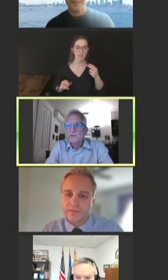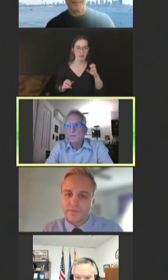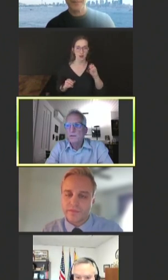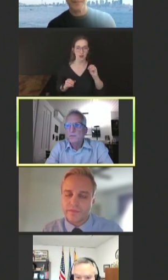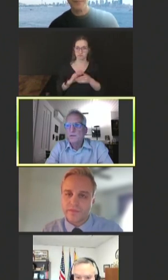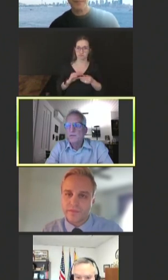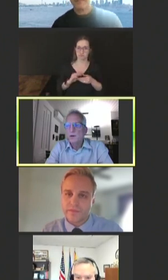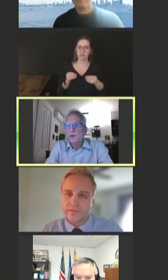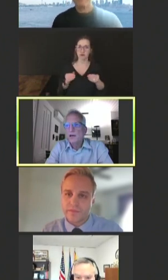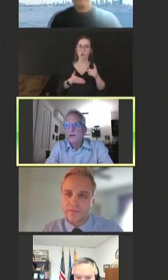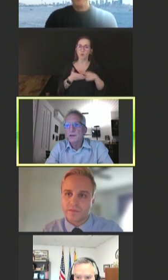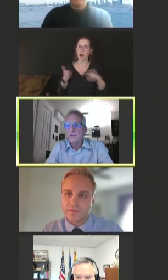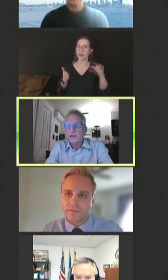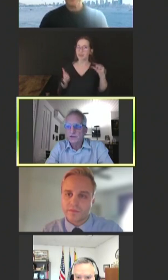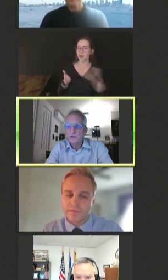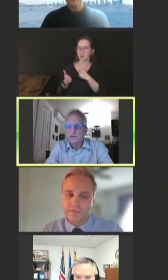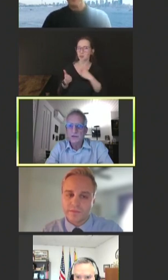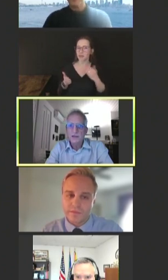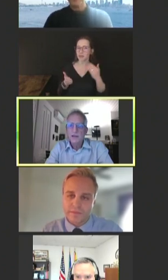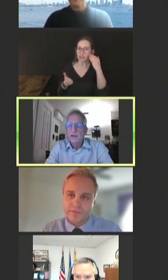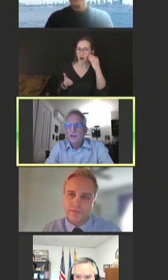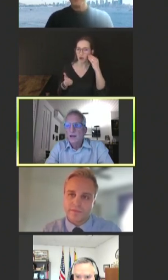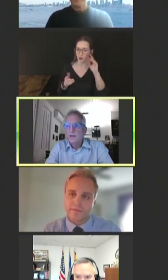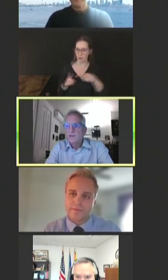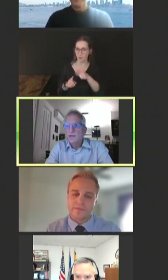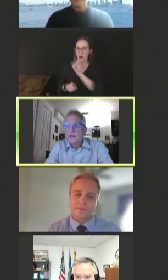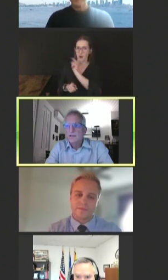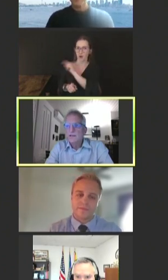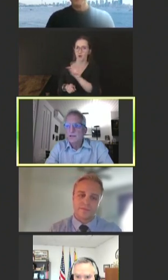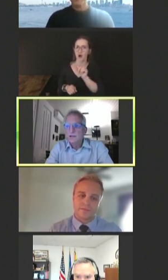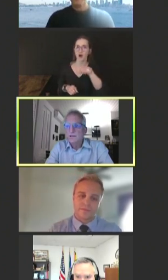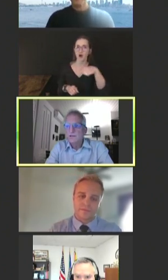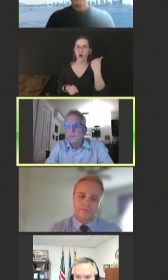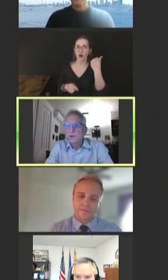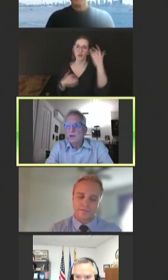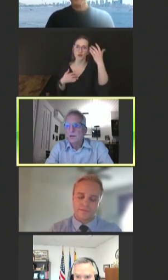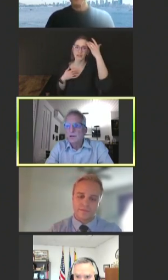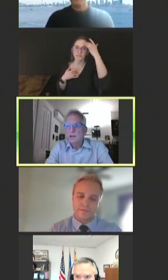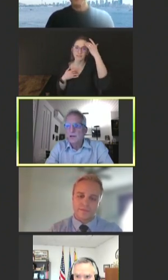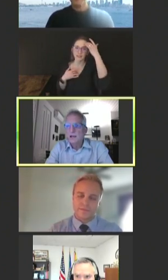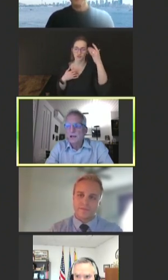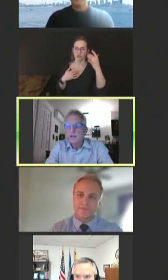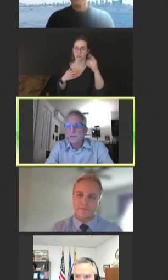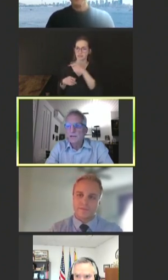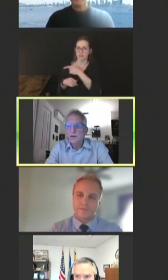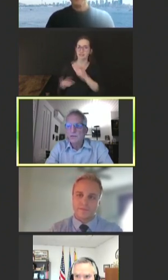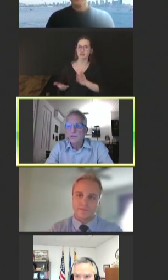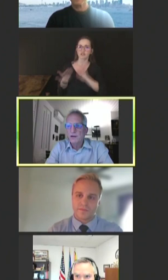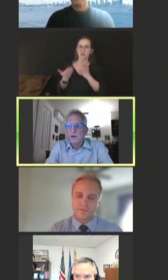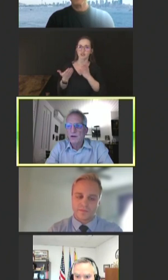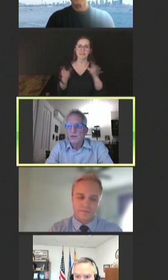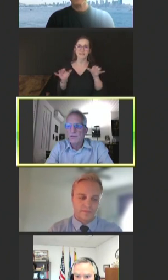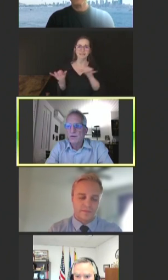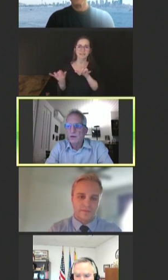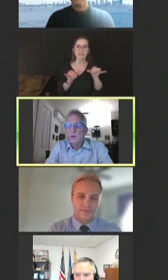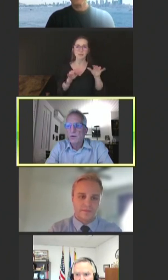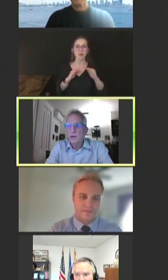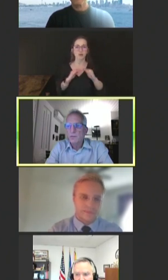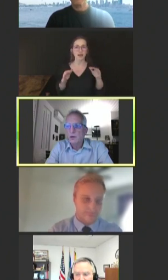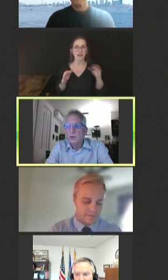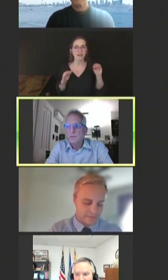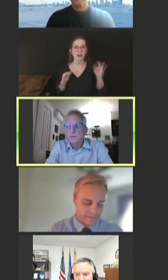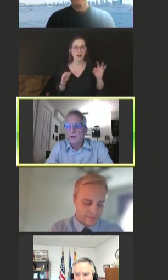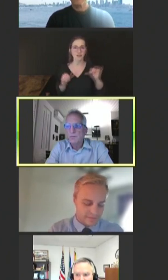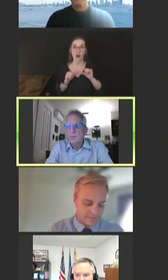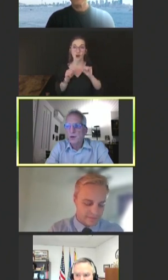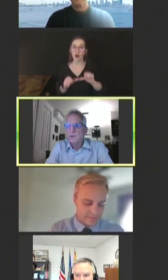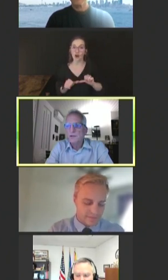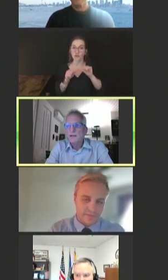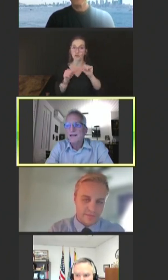symptoms following other infections suggest similar levels of ongoing problems that pose to